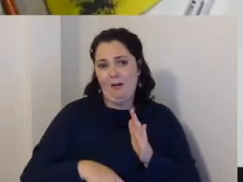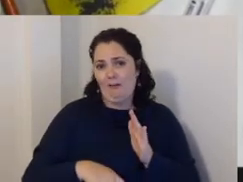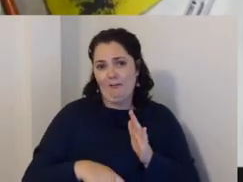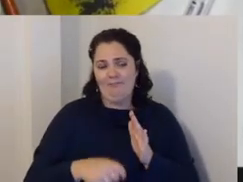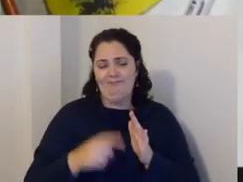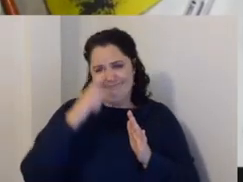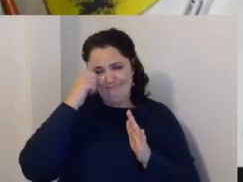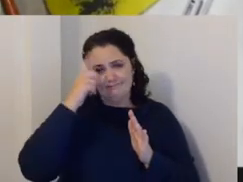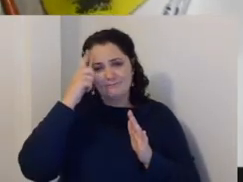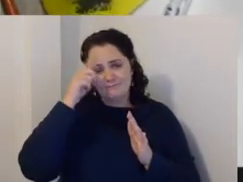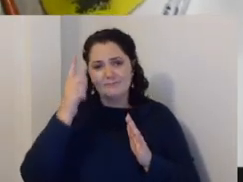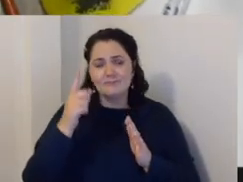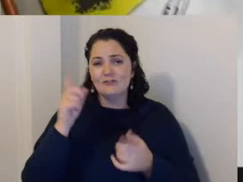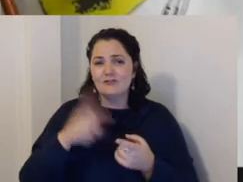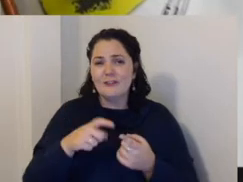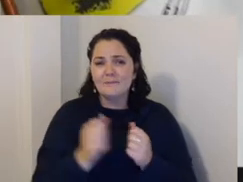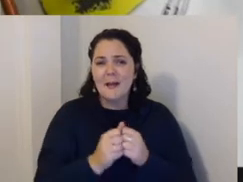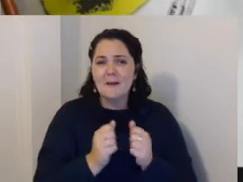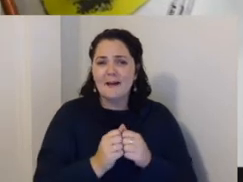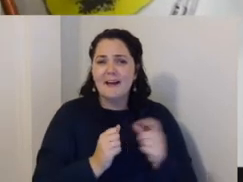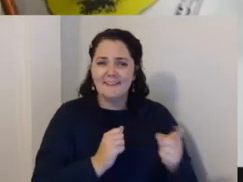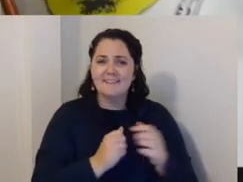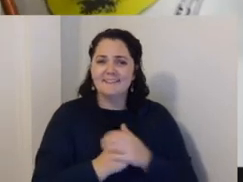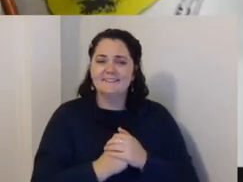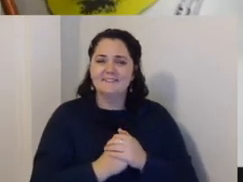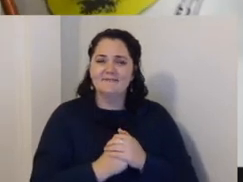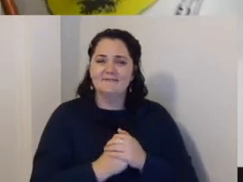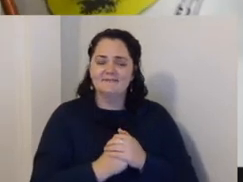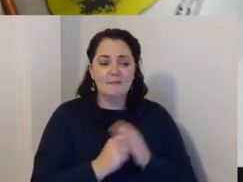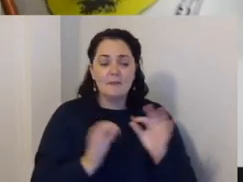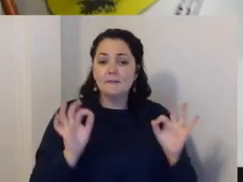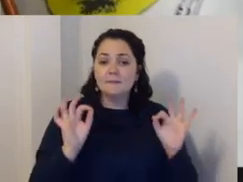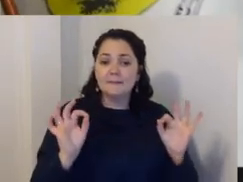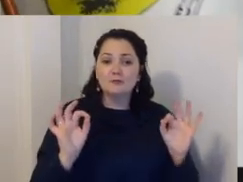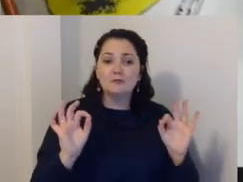this just came from the office supply store, this is the there's nothing special about this paper at